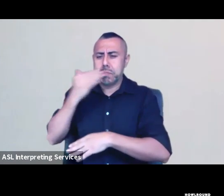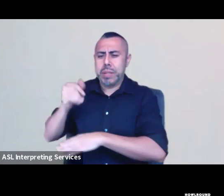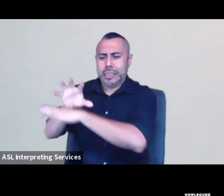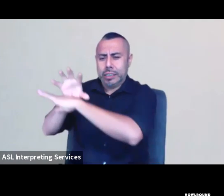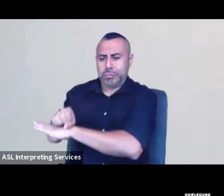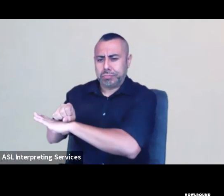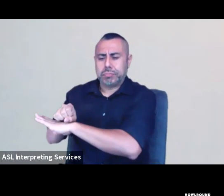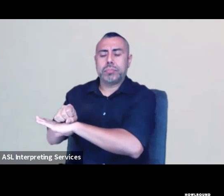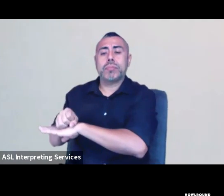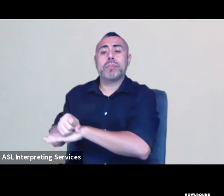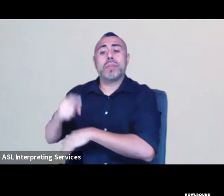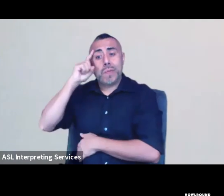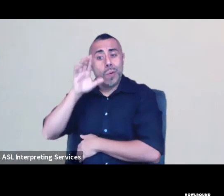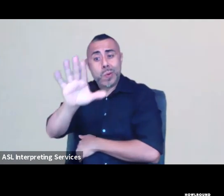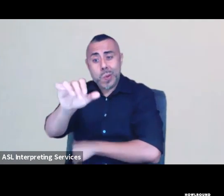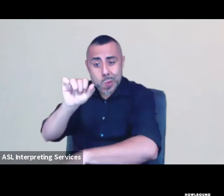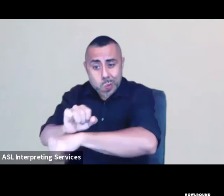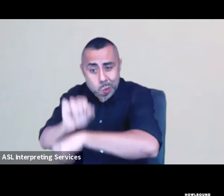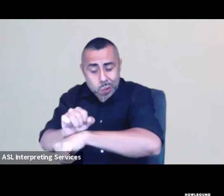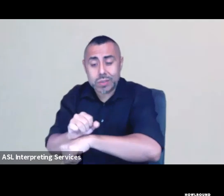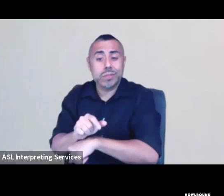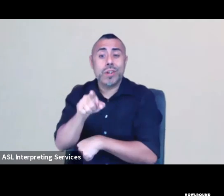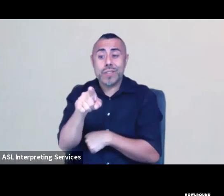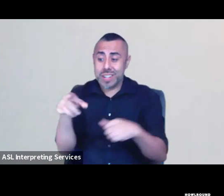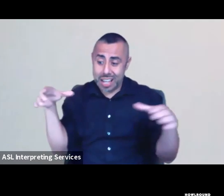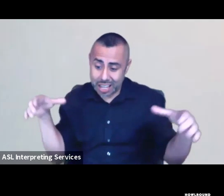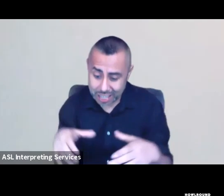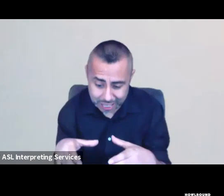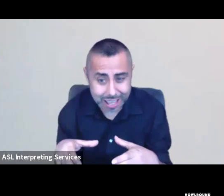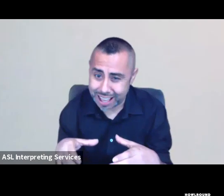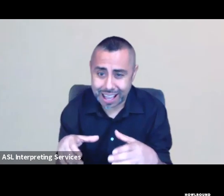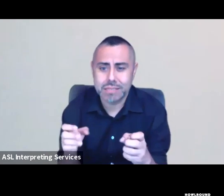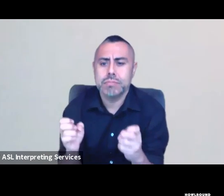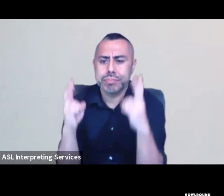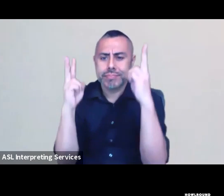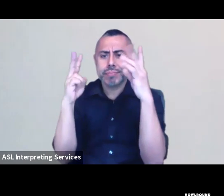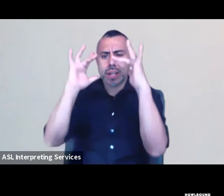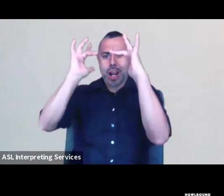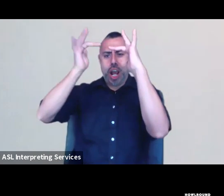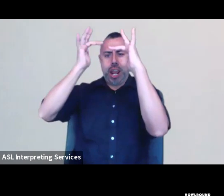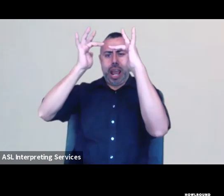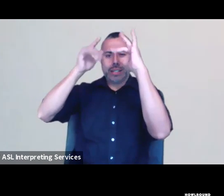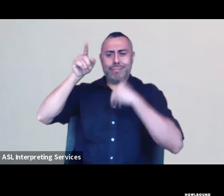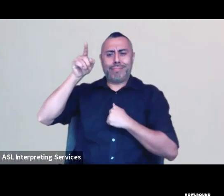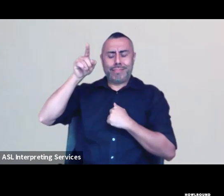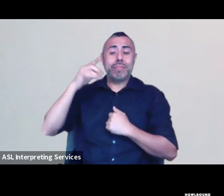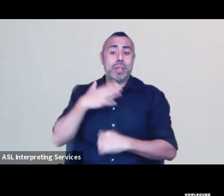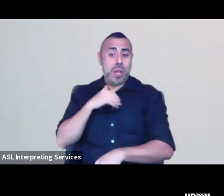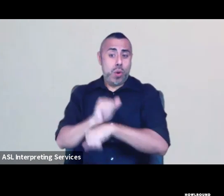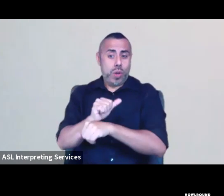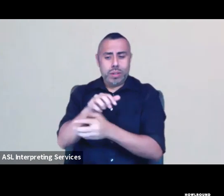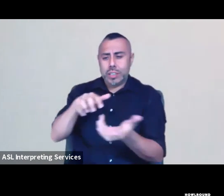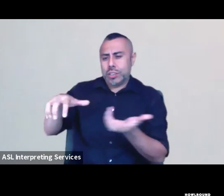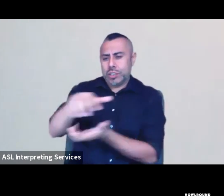or your gathering to online spaces. So my work is transmedia and when I use the term transmedia,